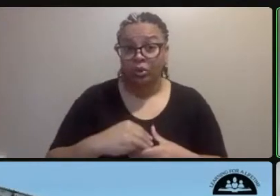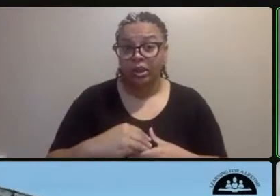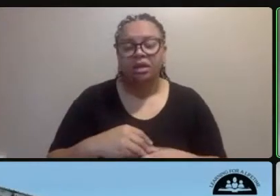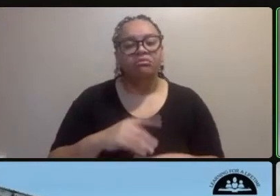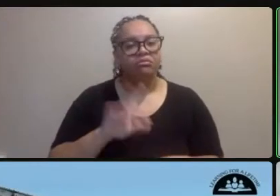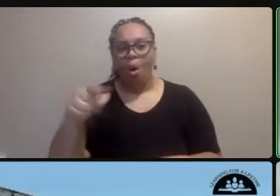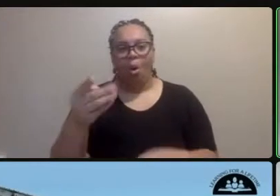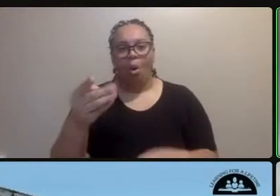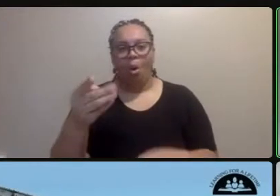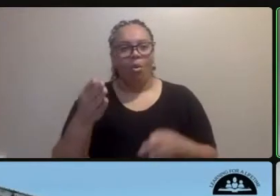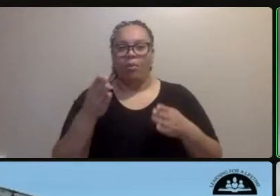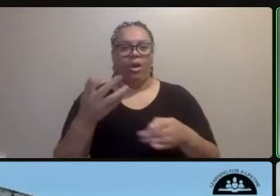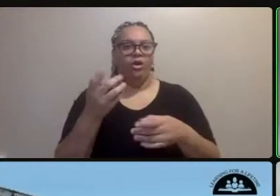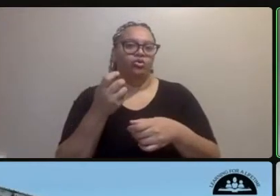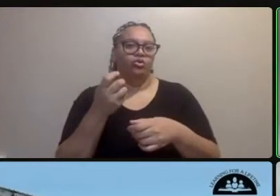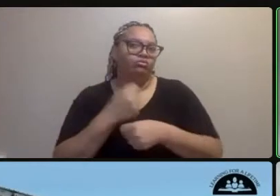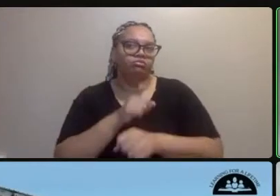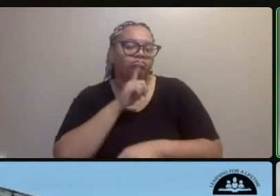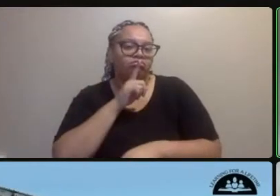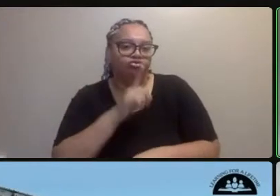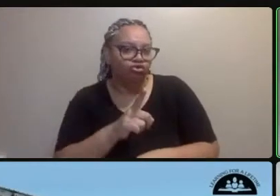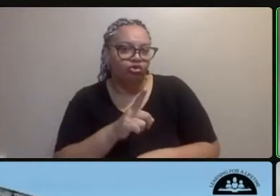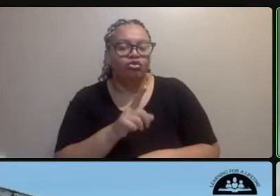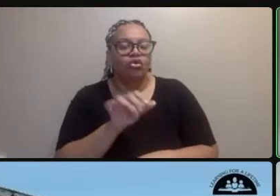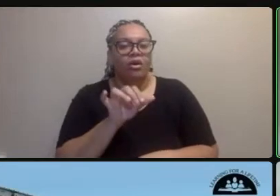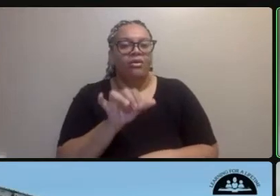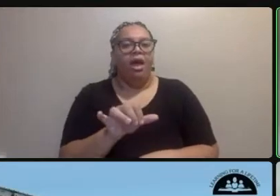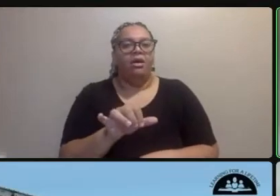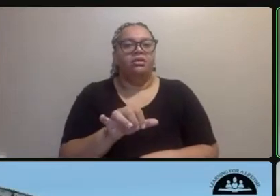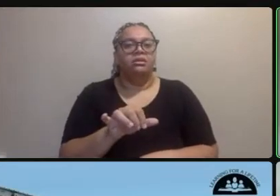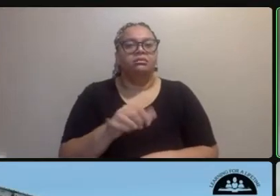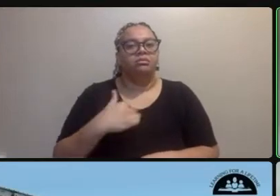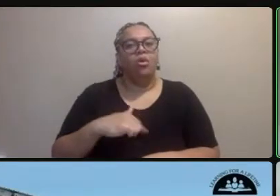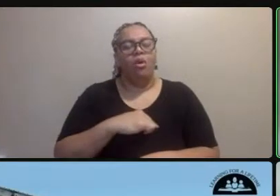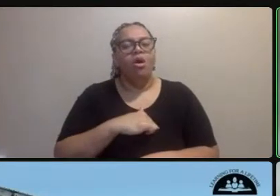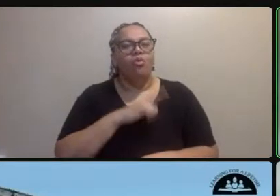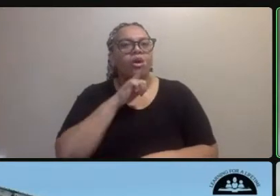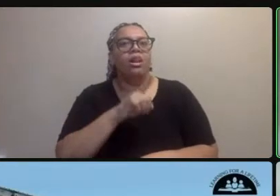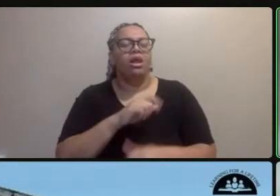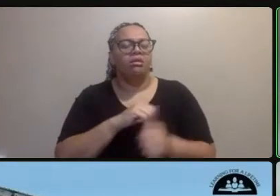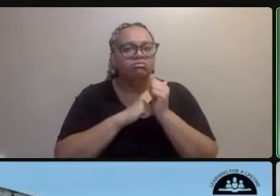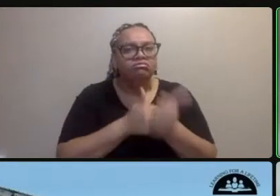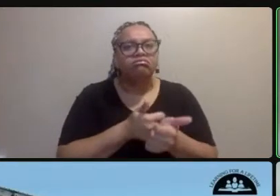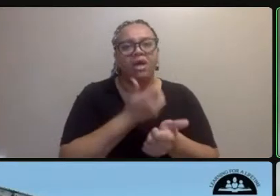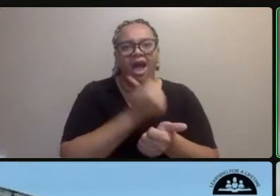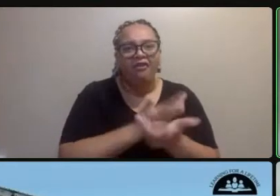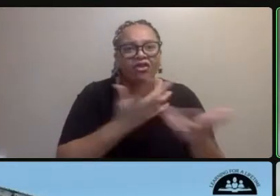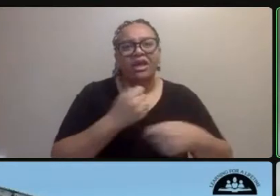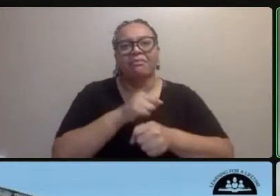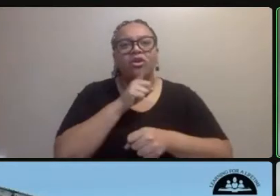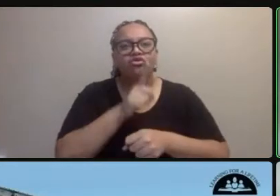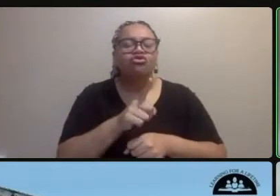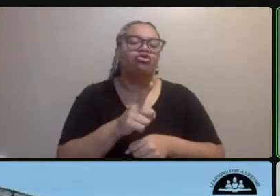AND JUST IMPORTANTLY WHOSE VOICES ARE NOT INCLUDED?